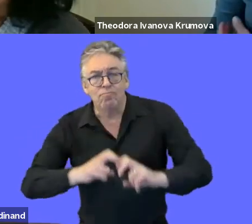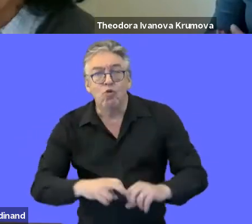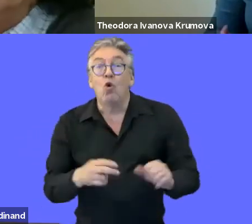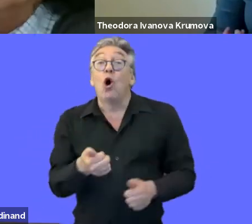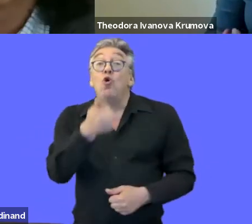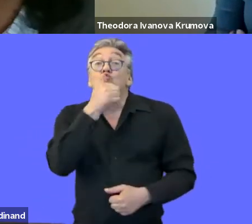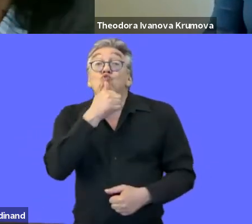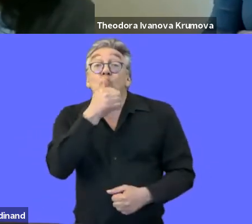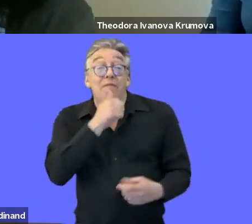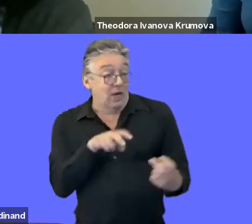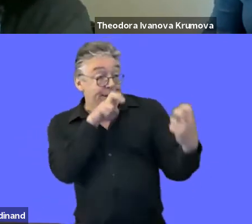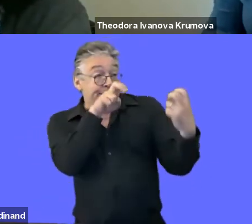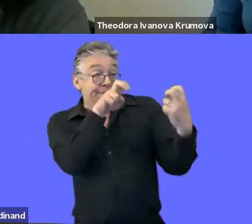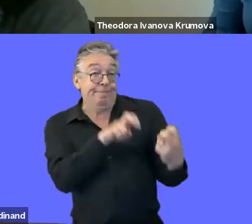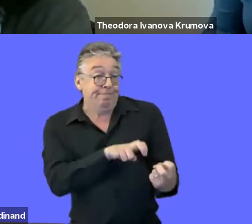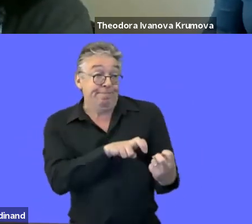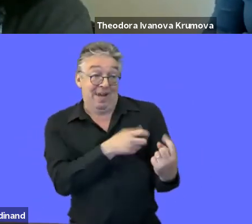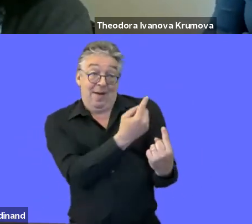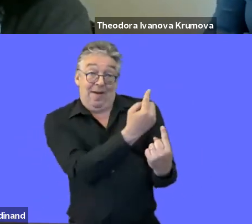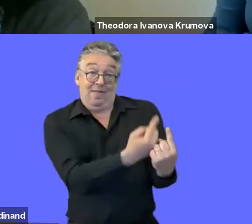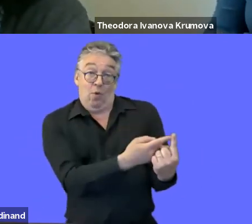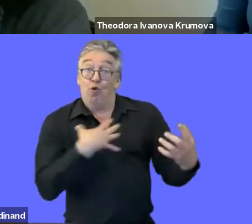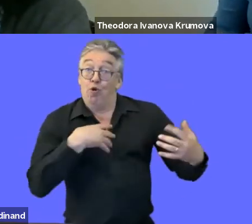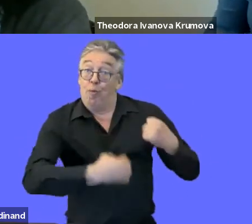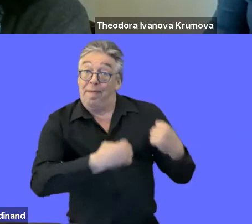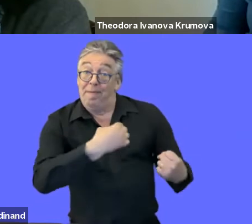I have to underline here that the procedure is confidential